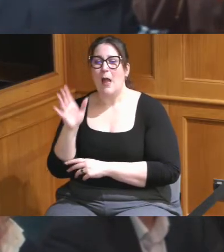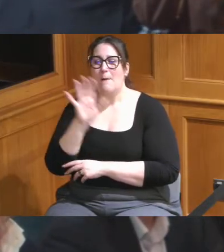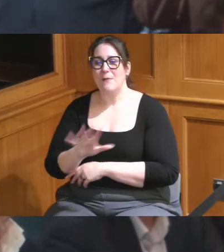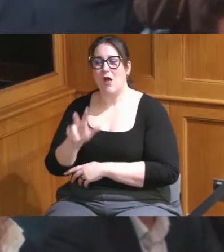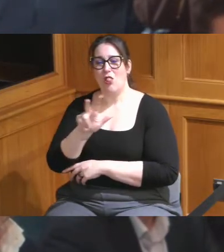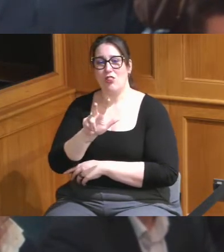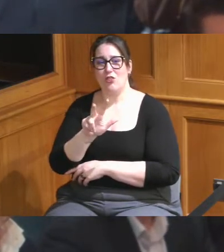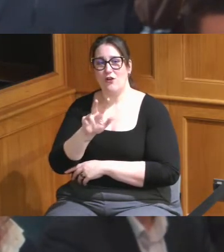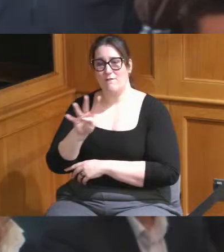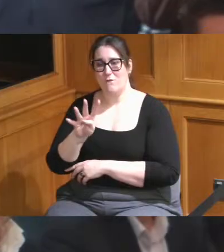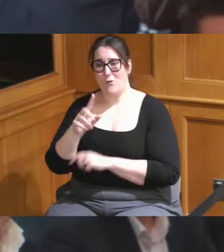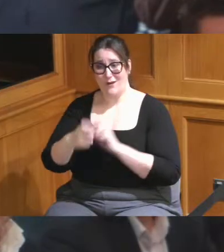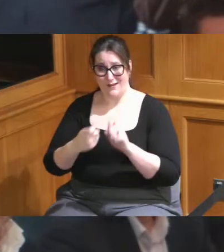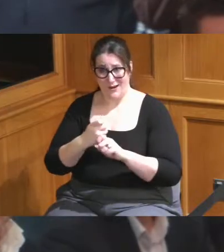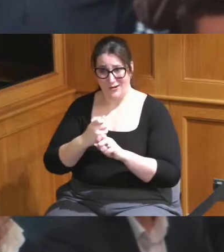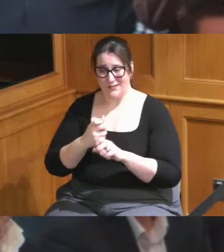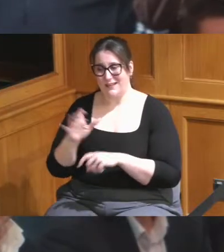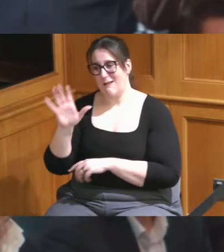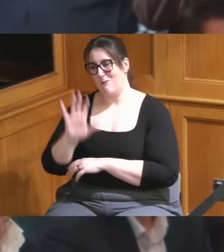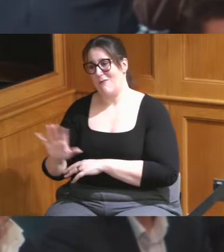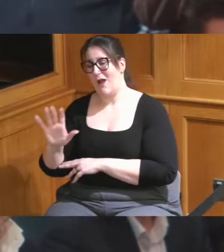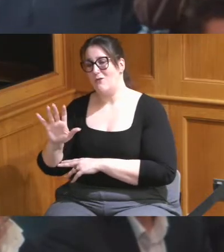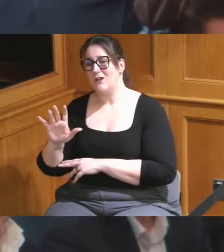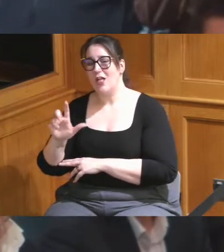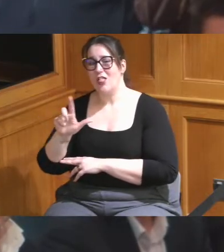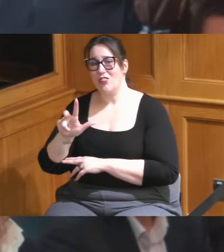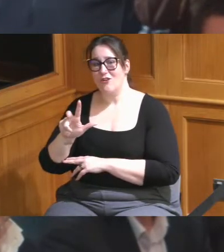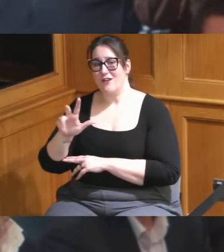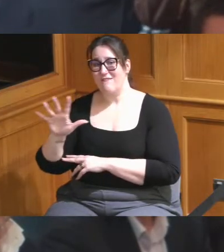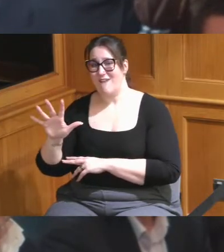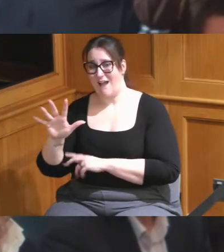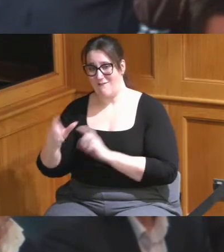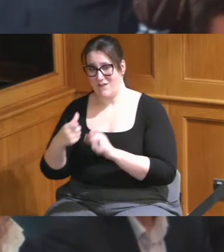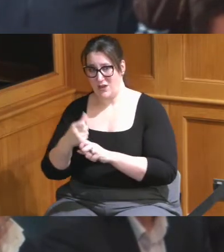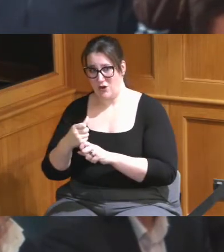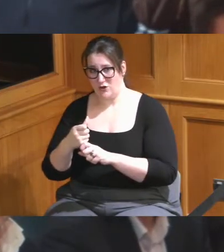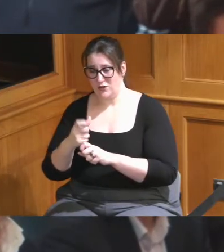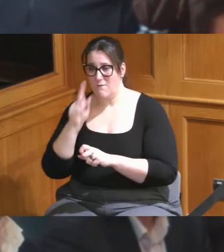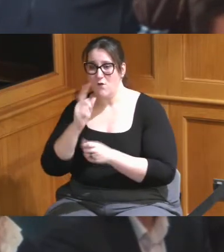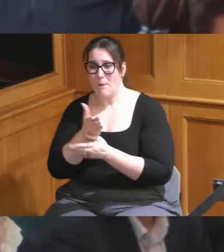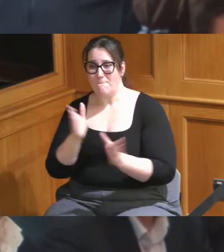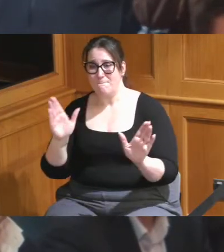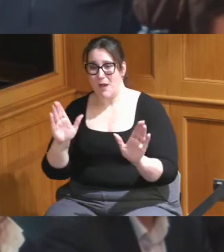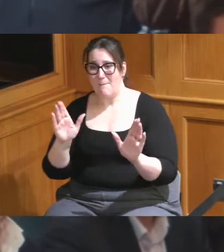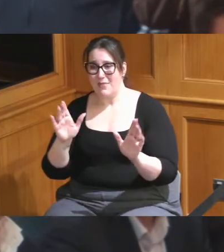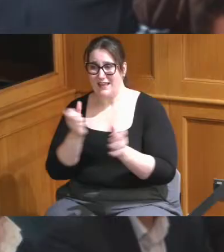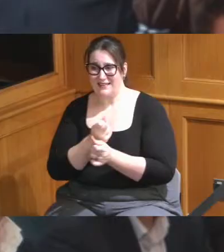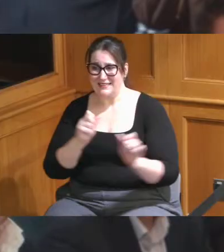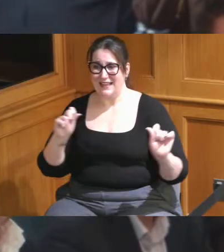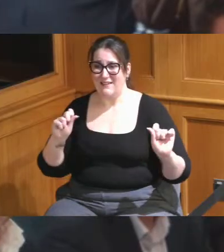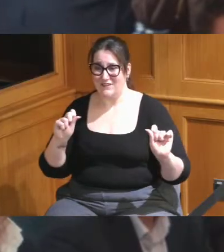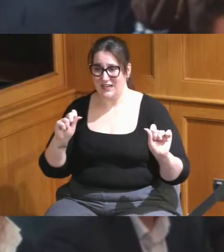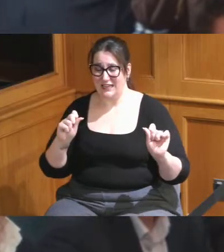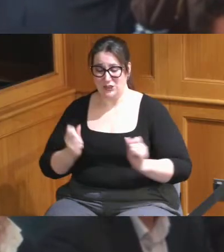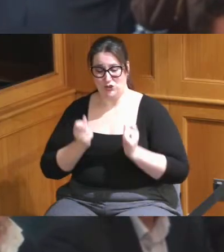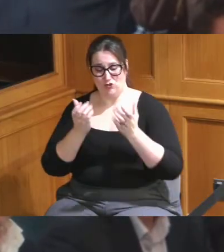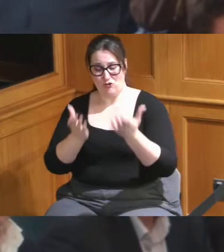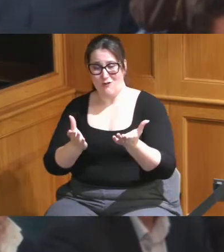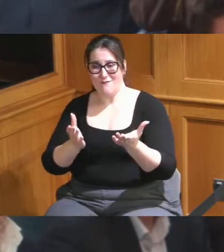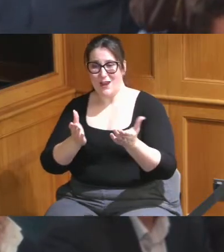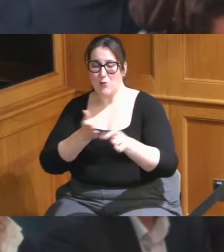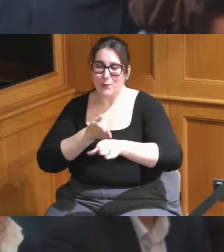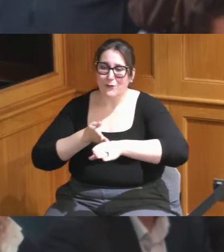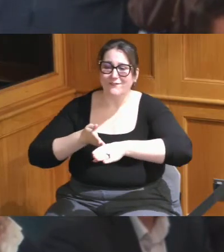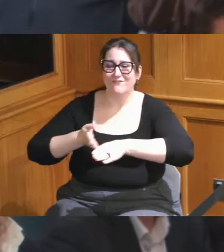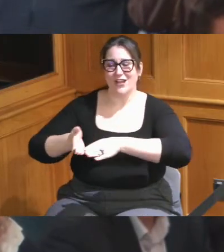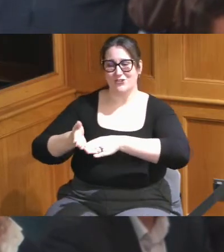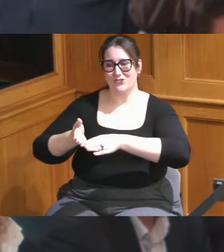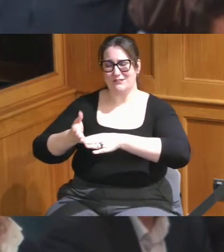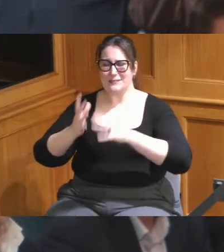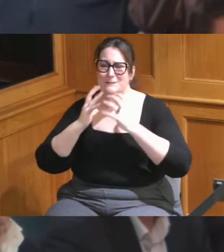Deputy Houston approximately 35 years to public safety, serving with professionalism, compassion,